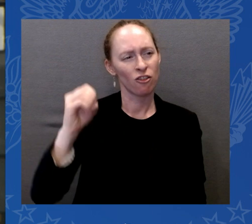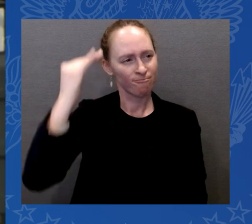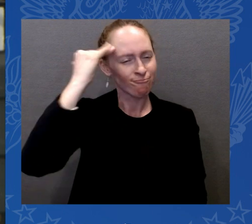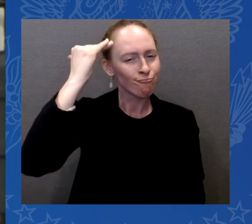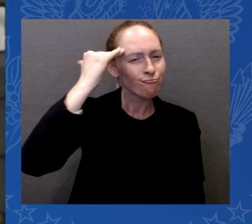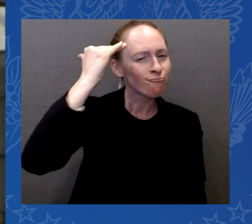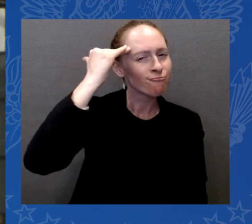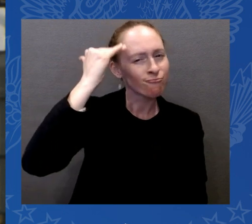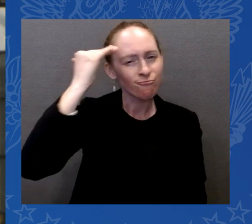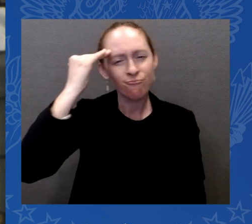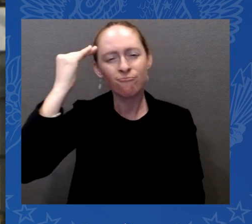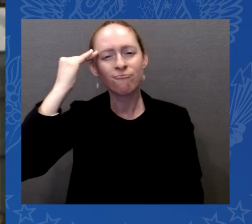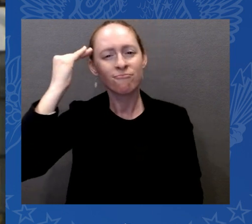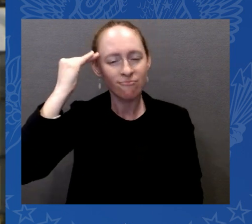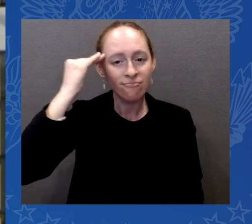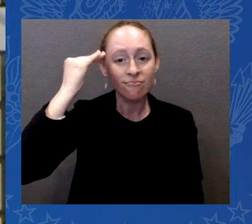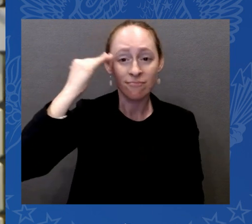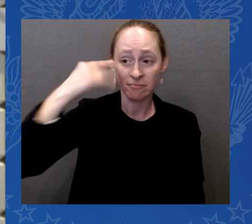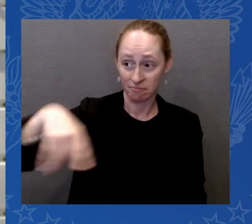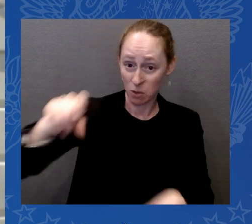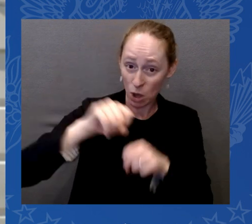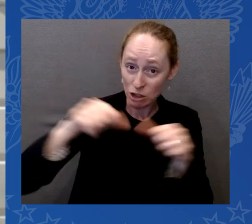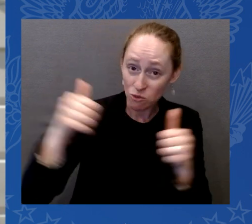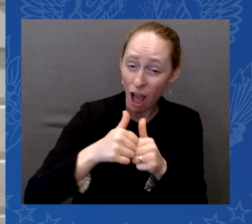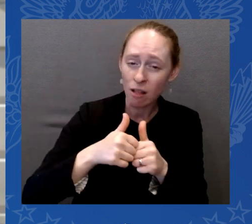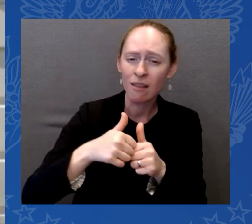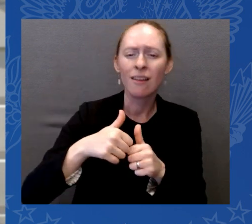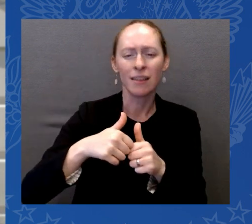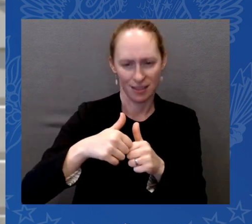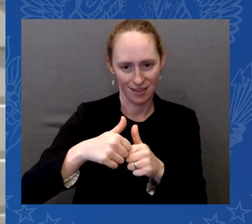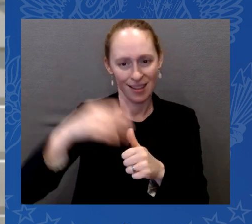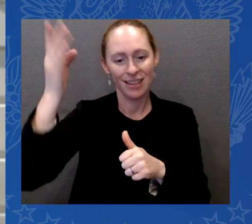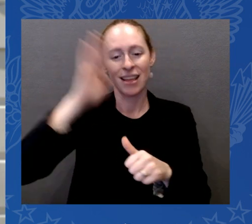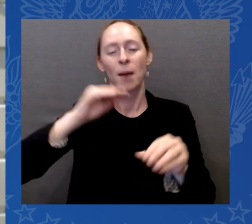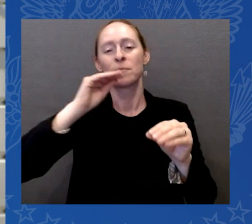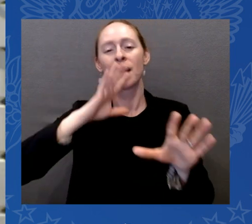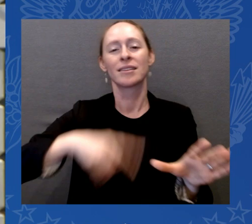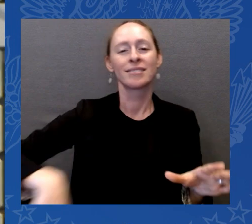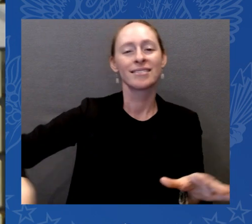May God bless you all. And may God protect our troops. Thank you, thank you, thank you.